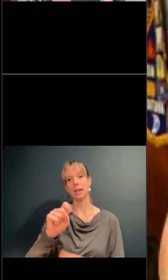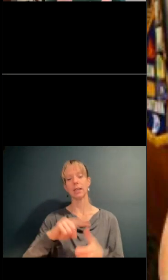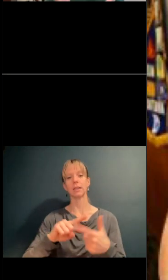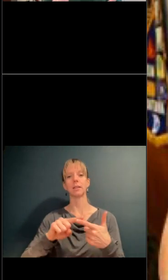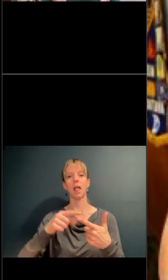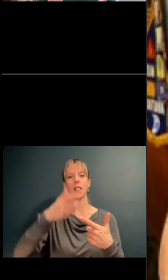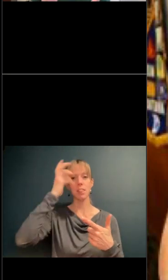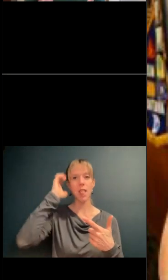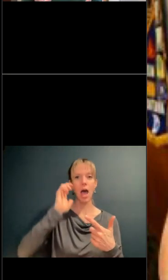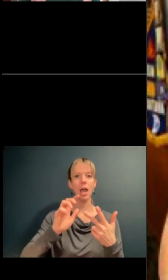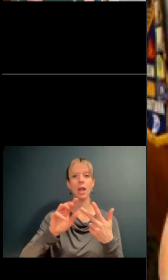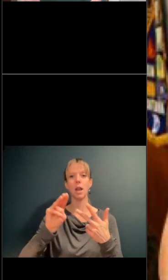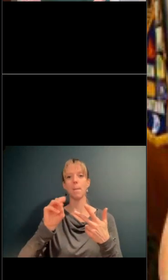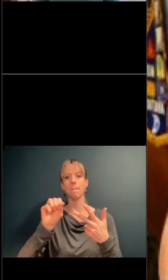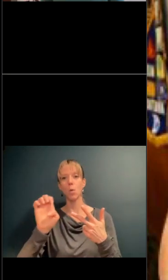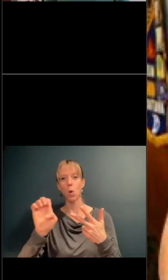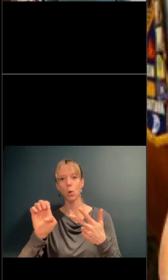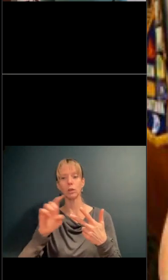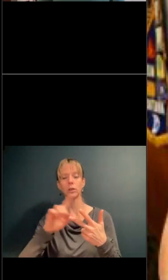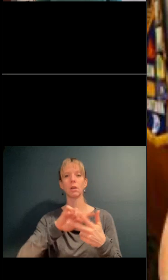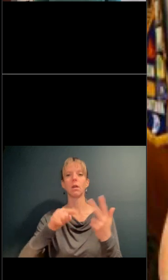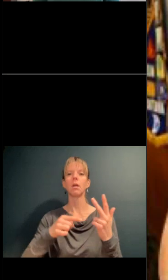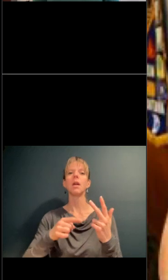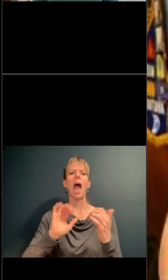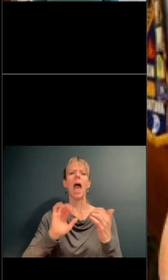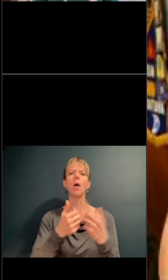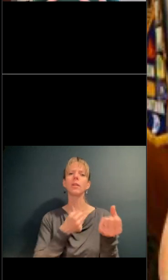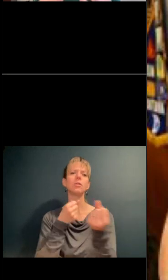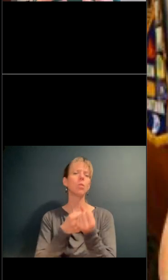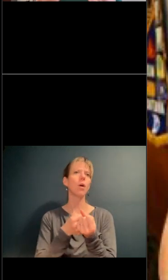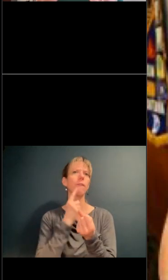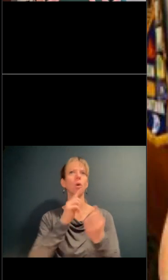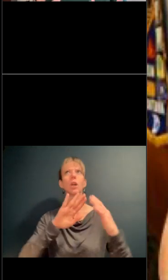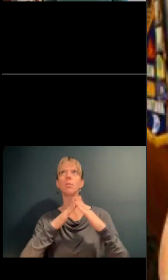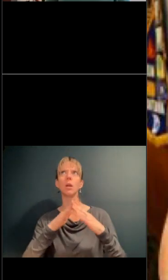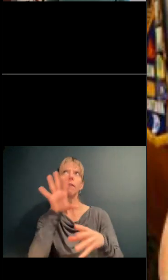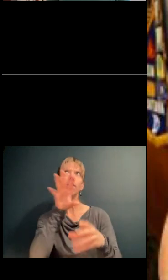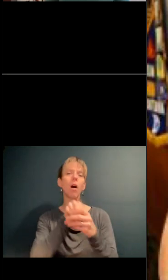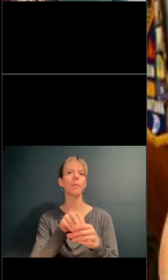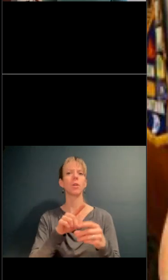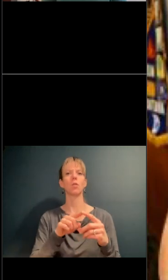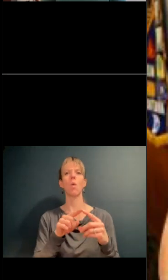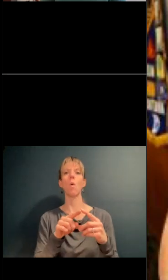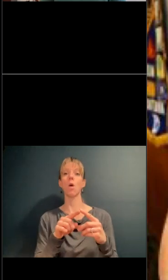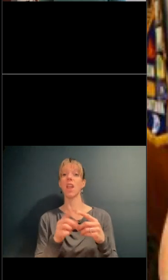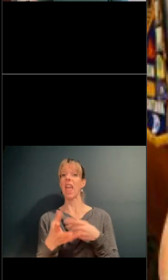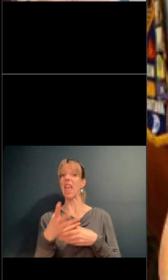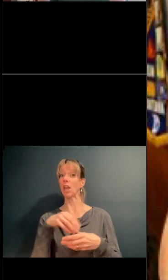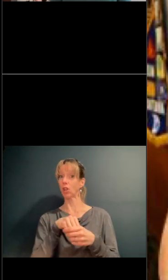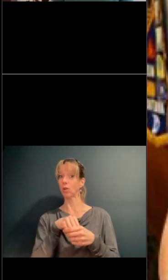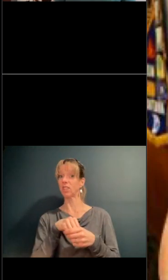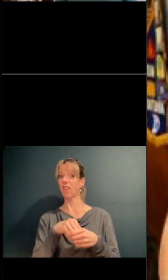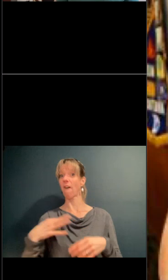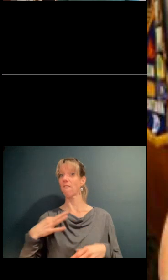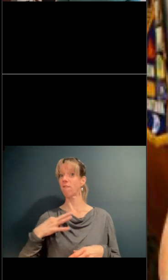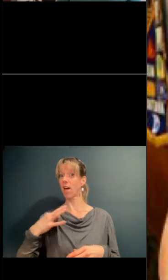How can they play a role in supporting community involvement? Or promoting inclusive volunteer opportunities? Or identifying mentors?